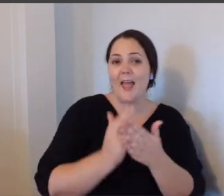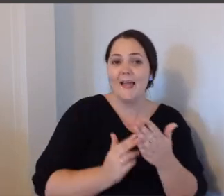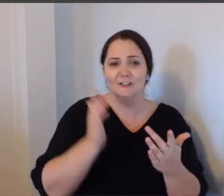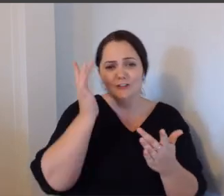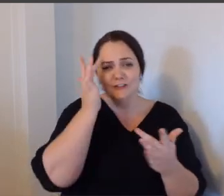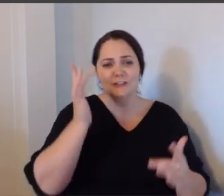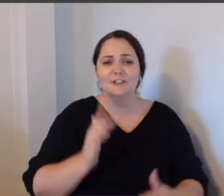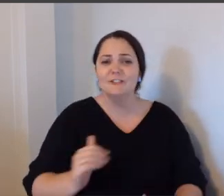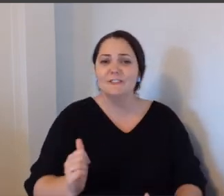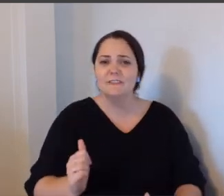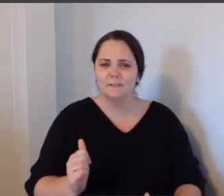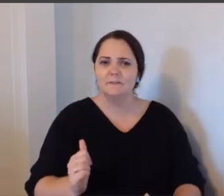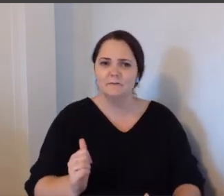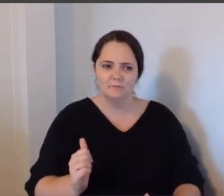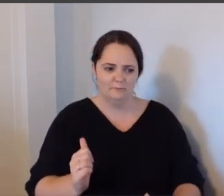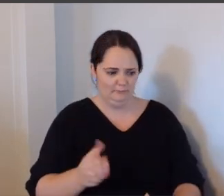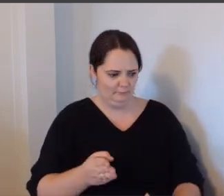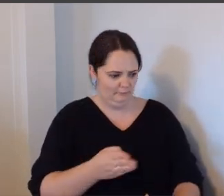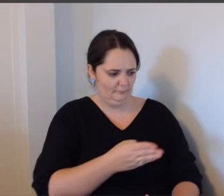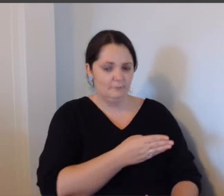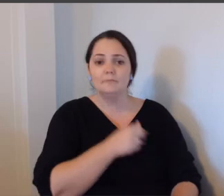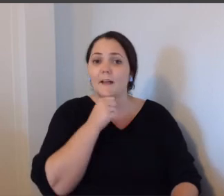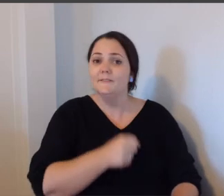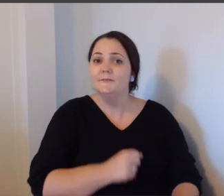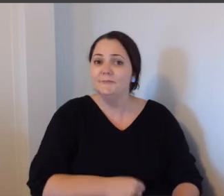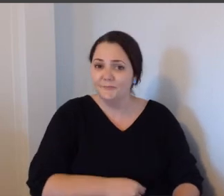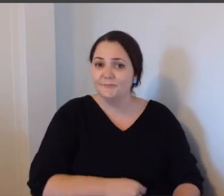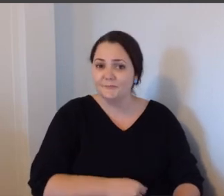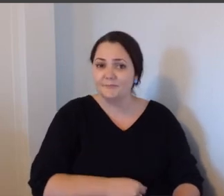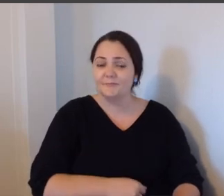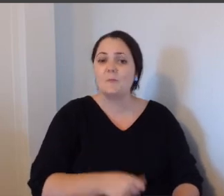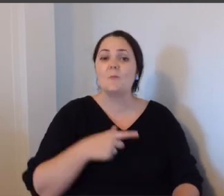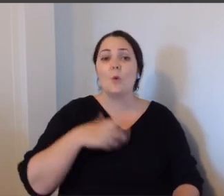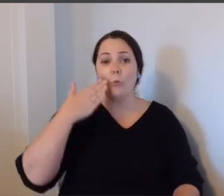associated with masculinity. Women artists have effectively been locked out of the conversation.